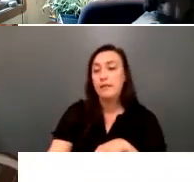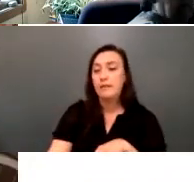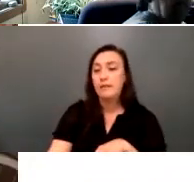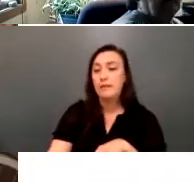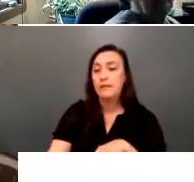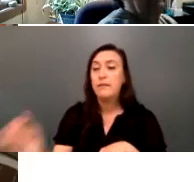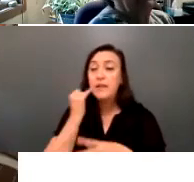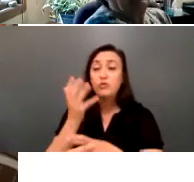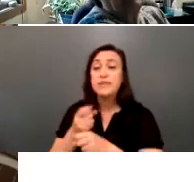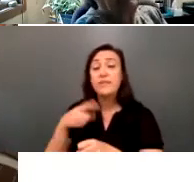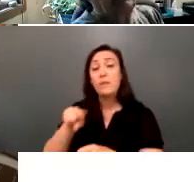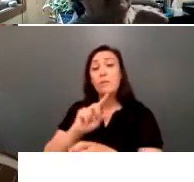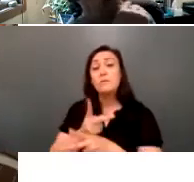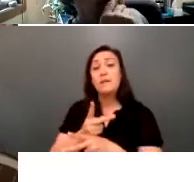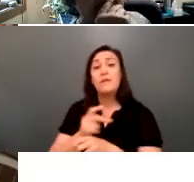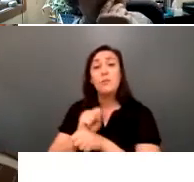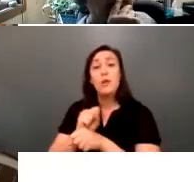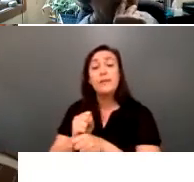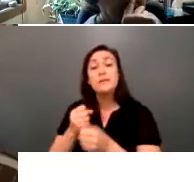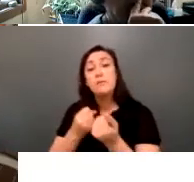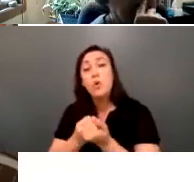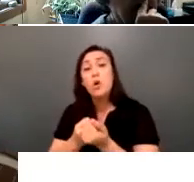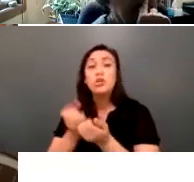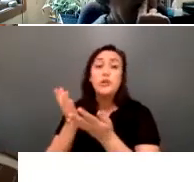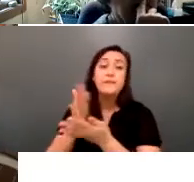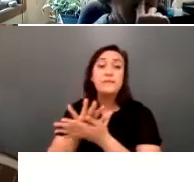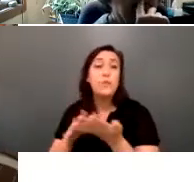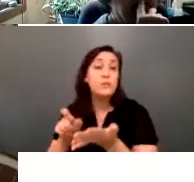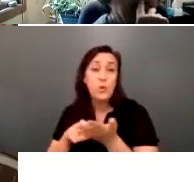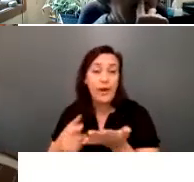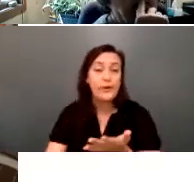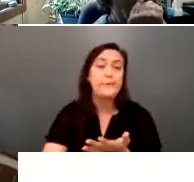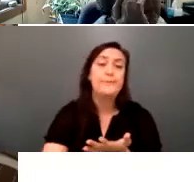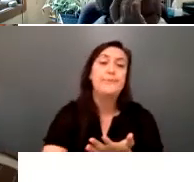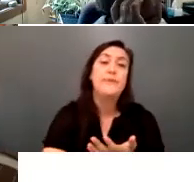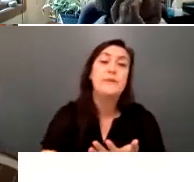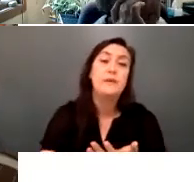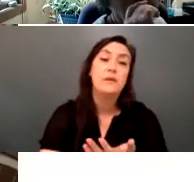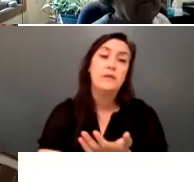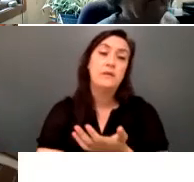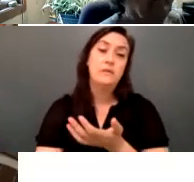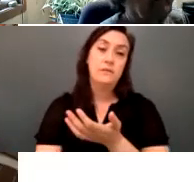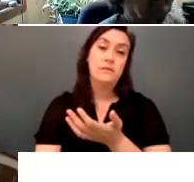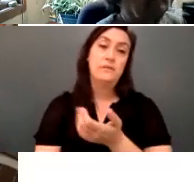the person receives this employment, support and services what's required there. So this is kind of the bare minimum is that,